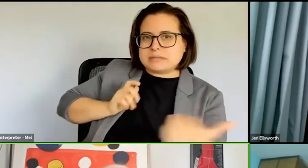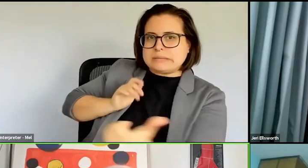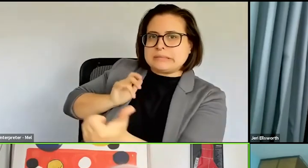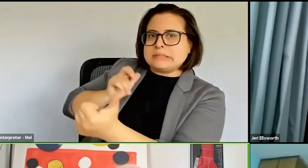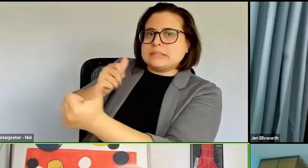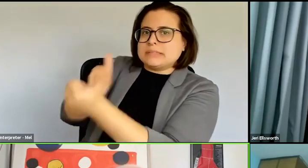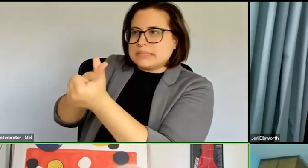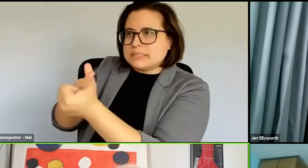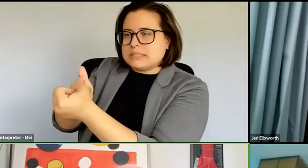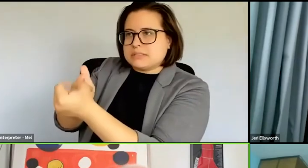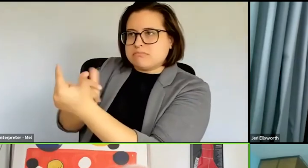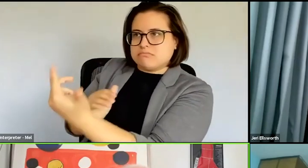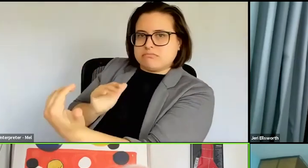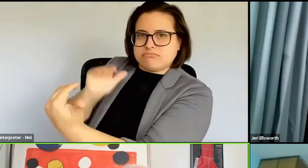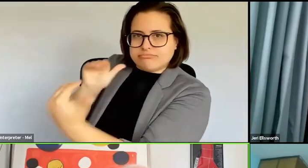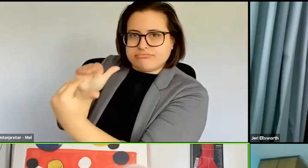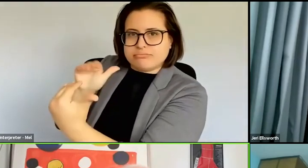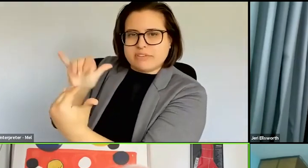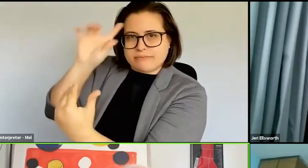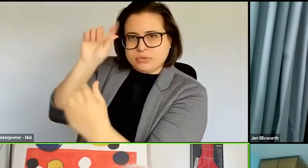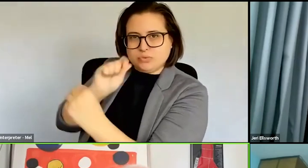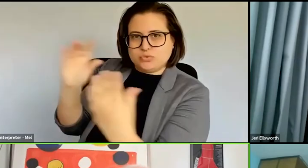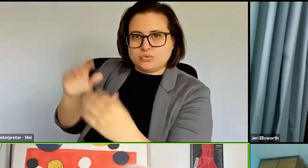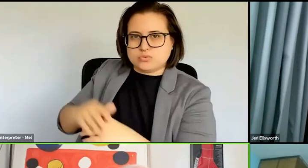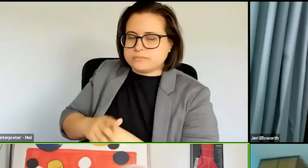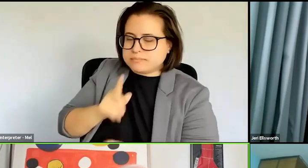and you know that is certainly going to be the case in the future of interface design.